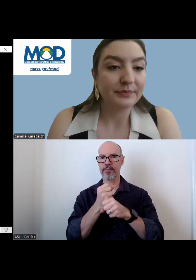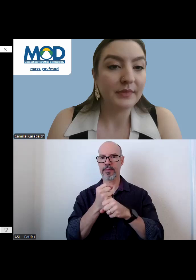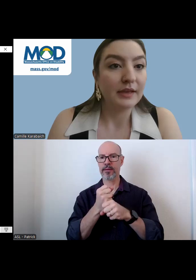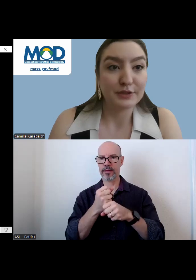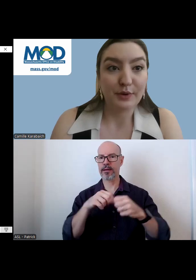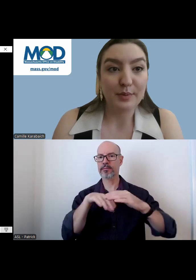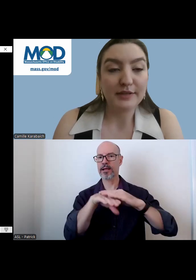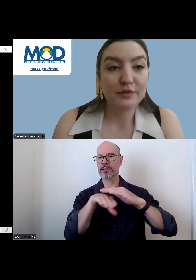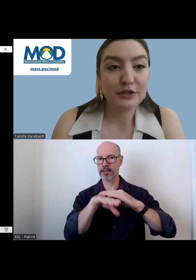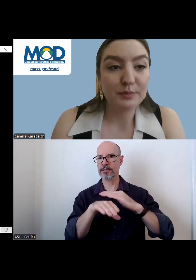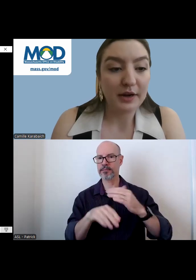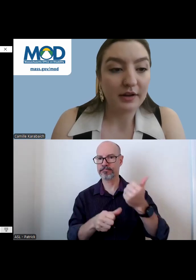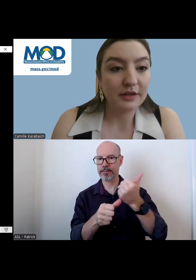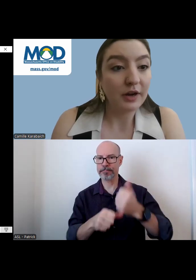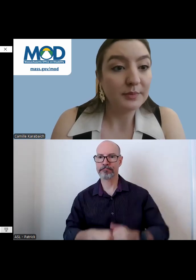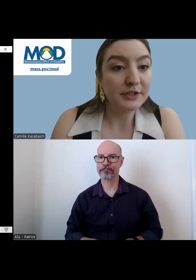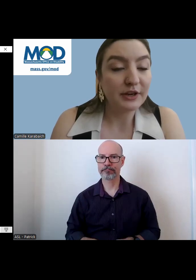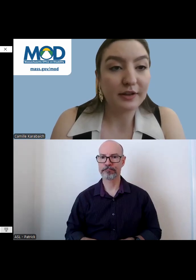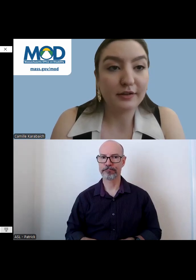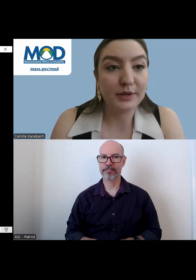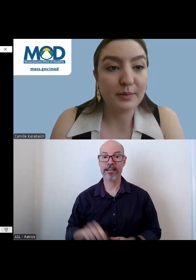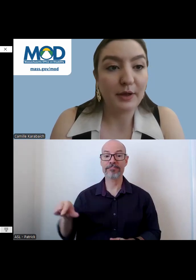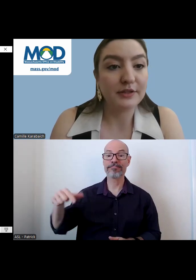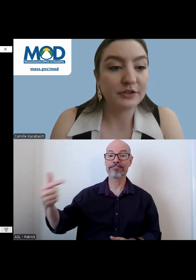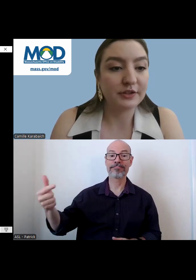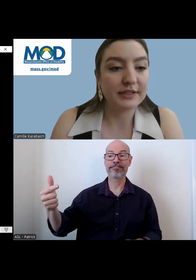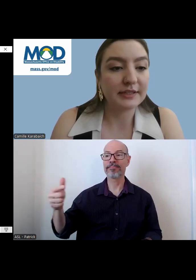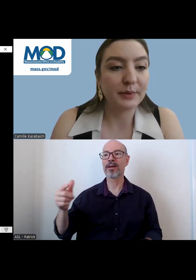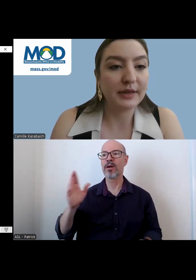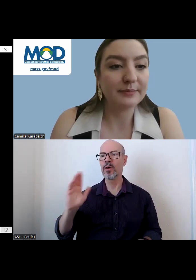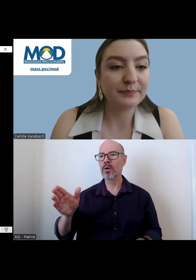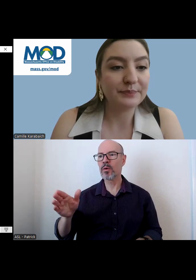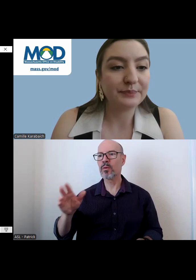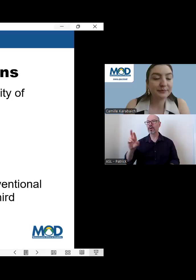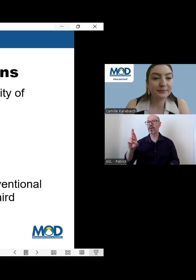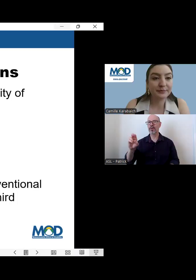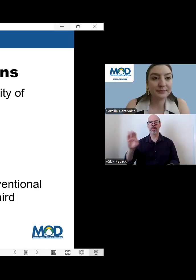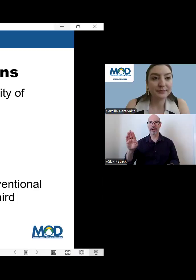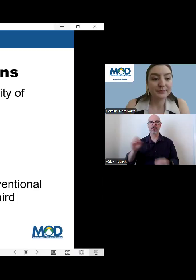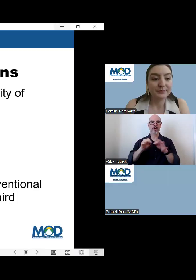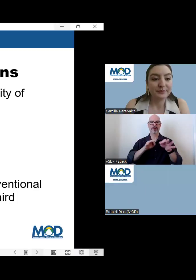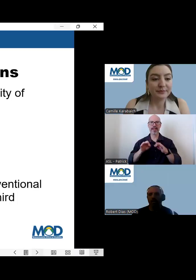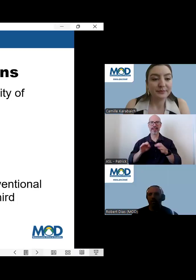Next slide, please. I'll pass it to my colleague Rob to talk about digital